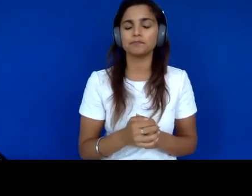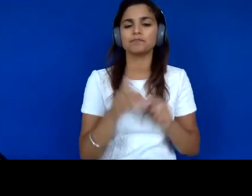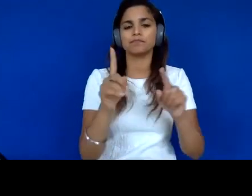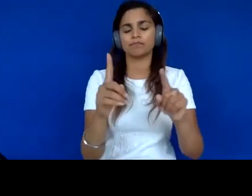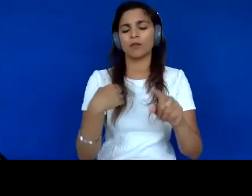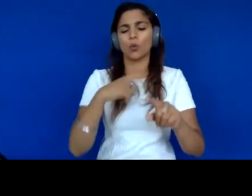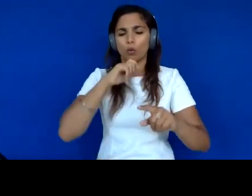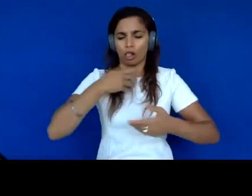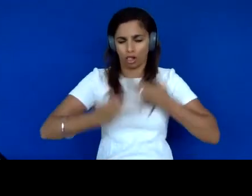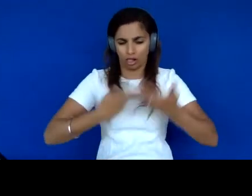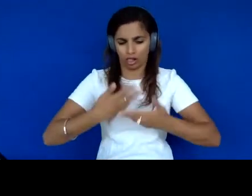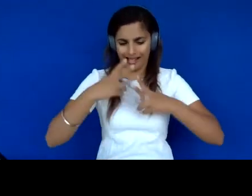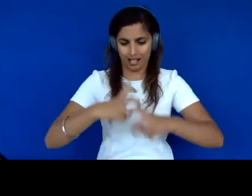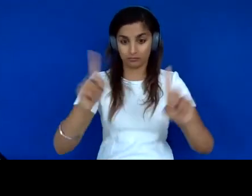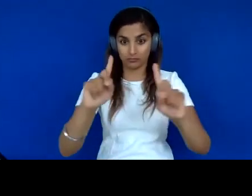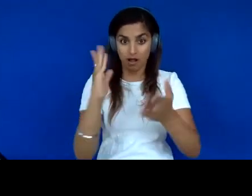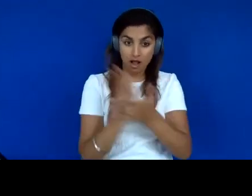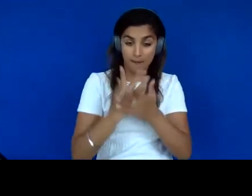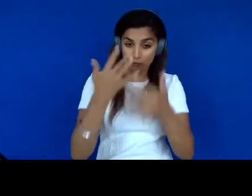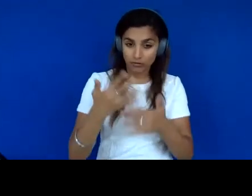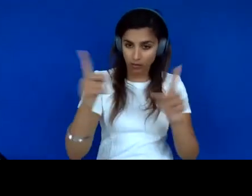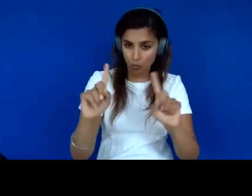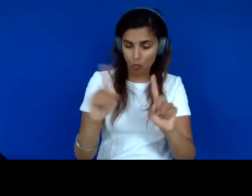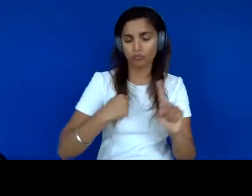analysis revealed I thought it would be useful to provide a little context to